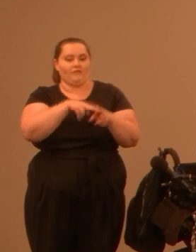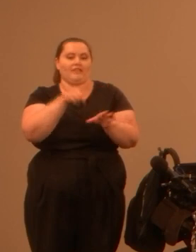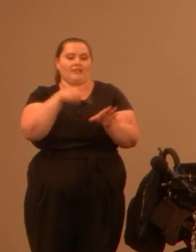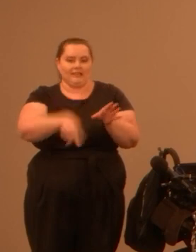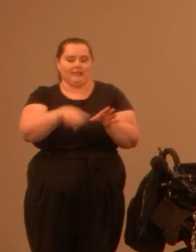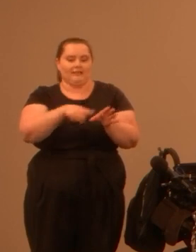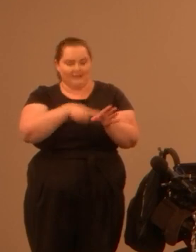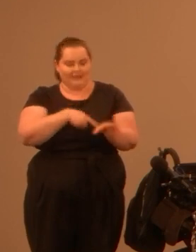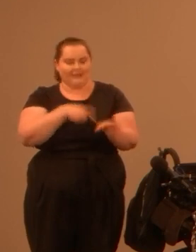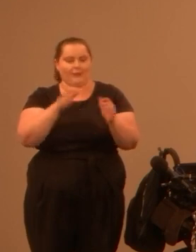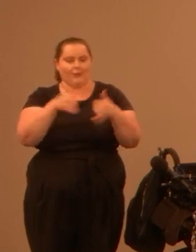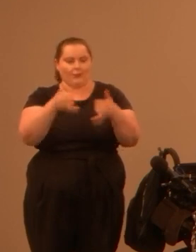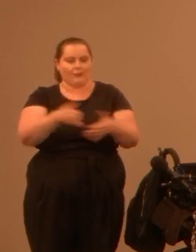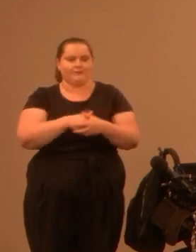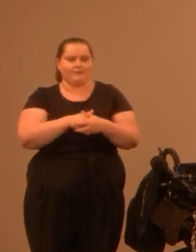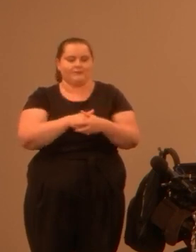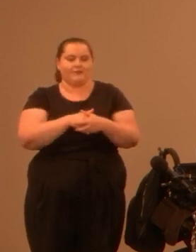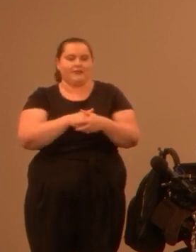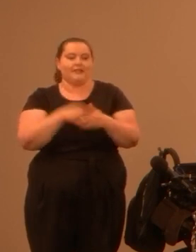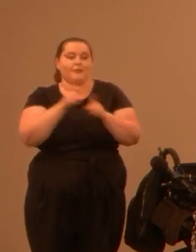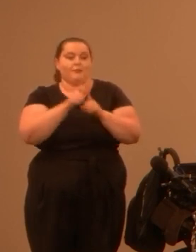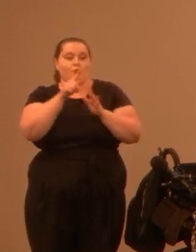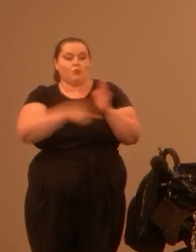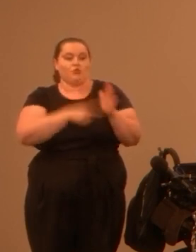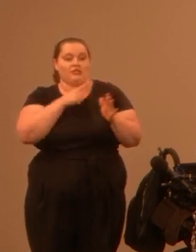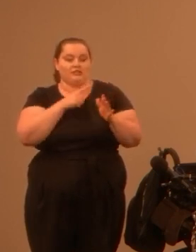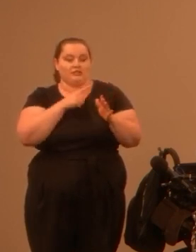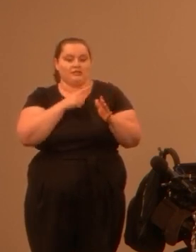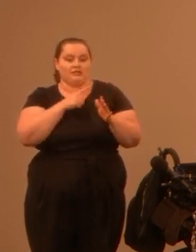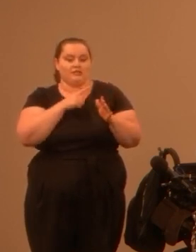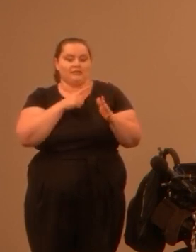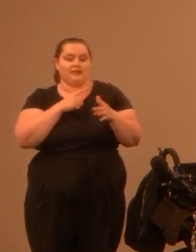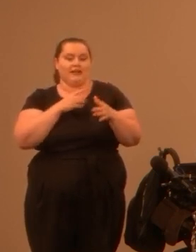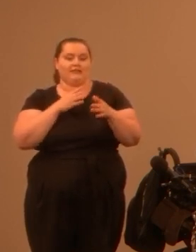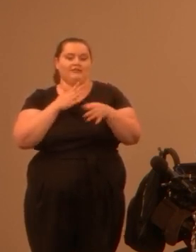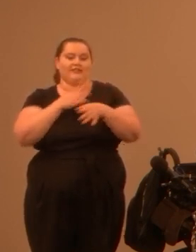projects that have endeavoured to make a meaningful impact on accessibility